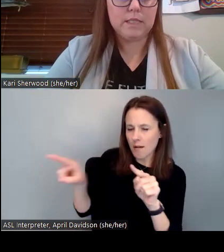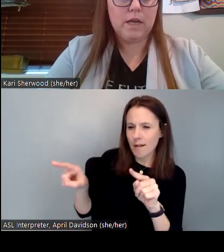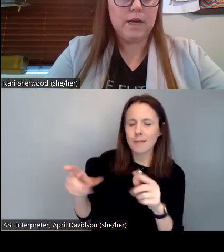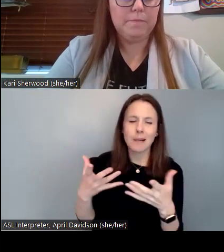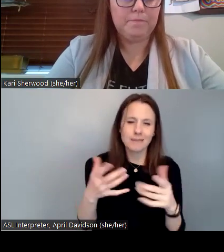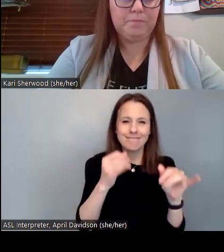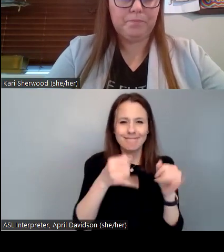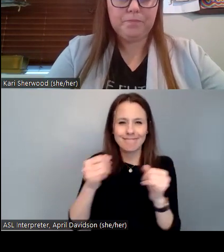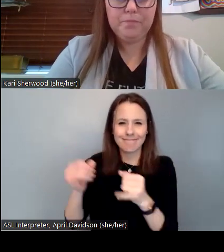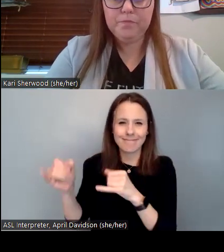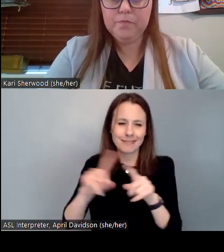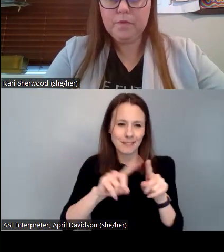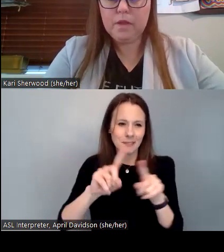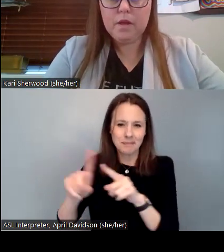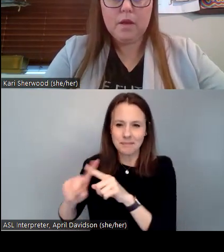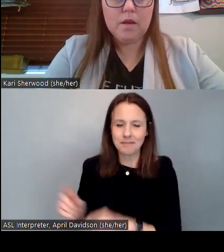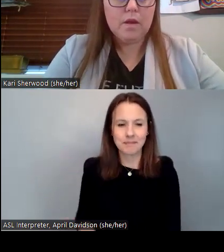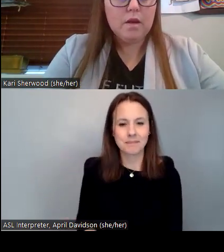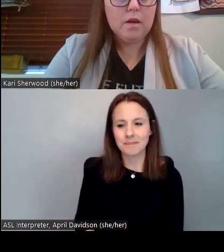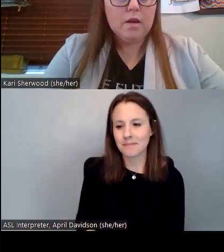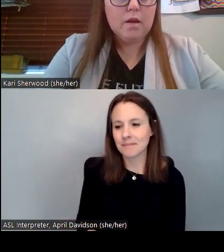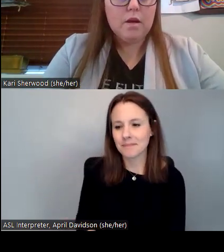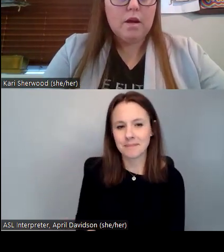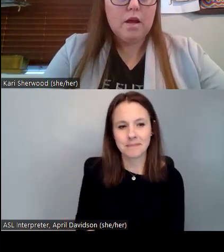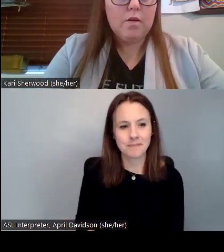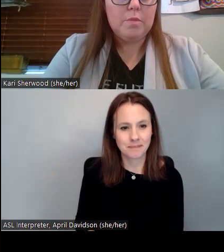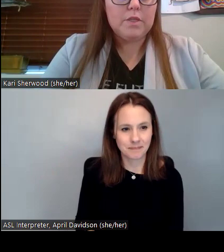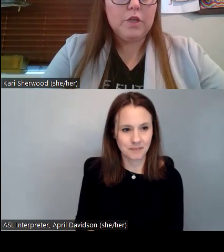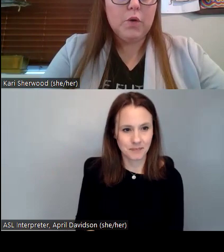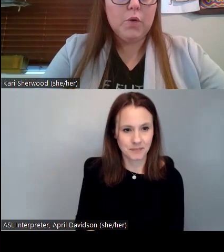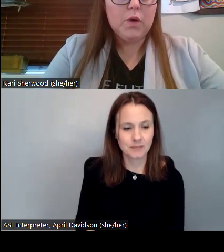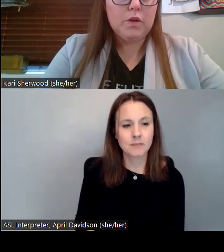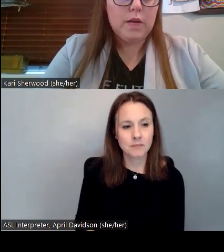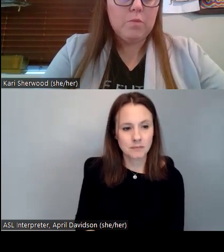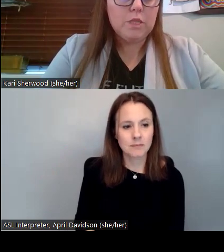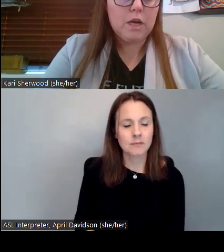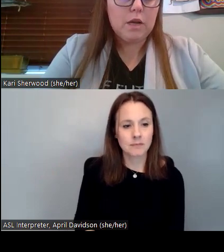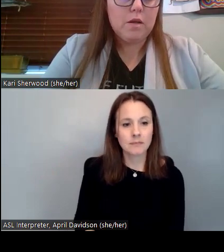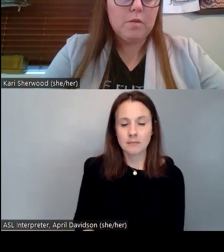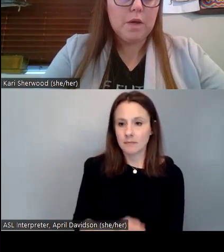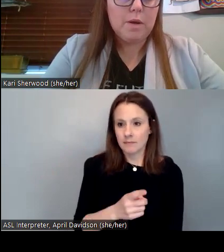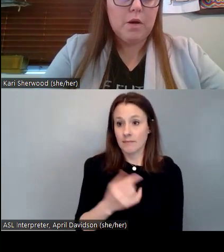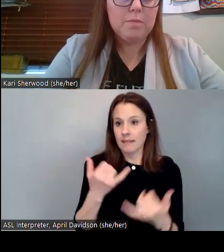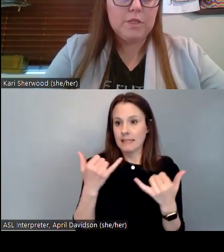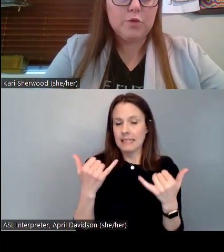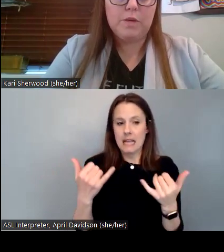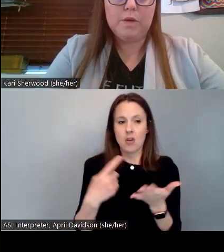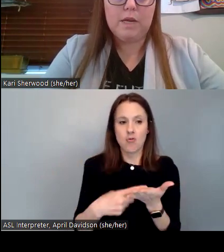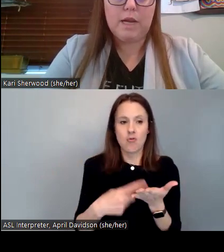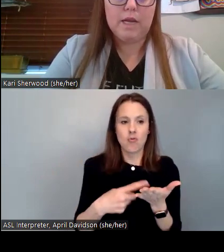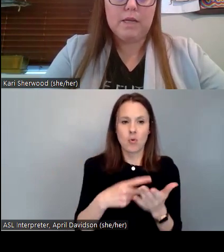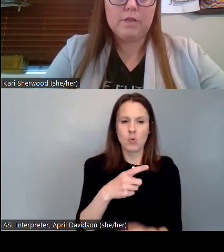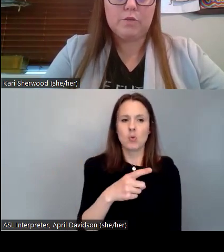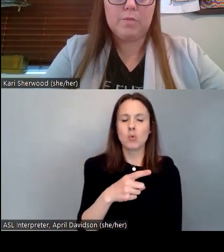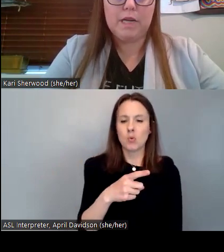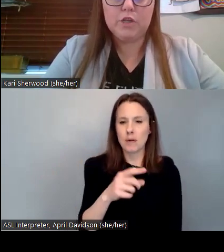Next slide. So now we'll talk about mistreatment and discrimination